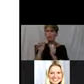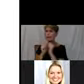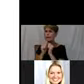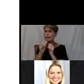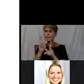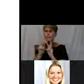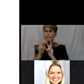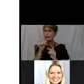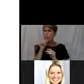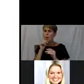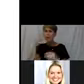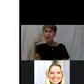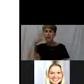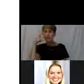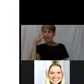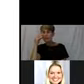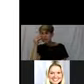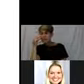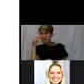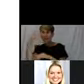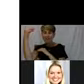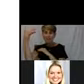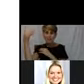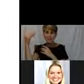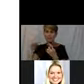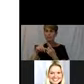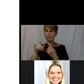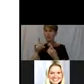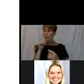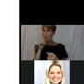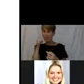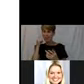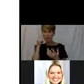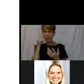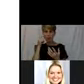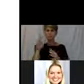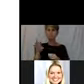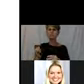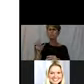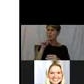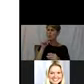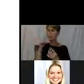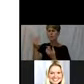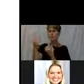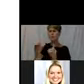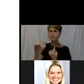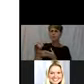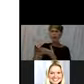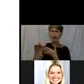about what they thought they needed, who they thought who was coming out to them, who they thought was helpful, who was not as helpful.